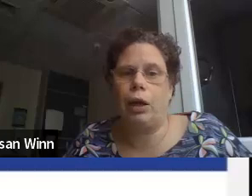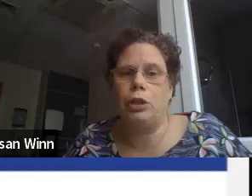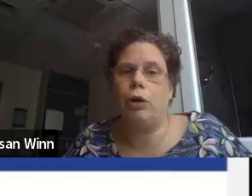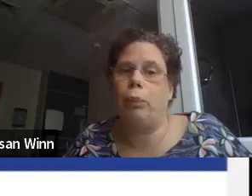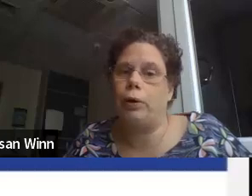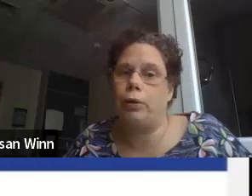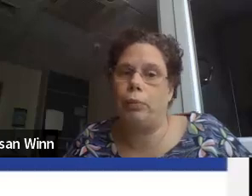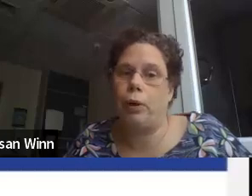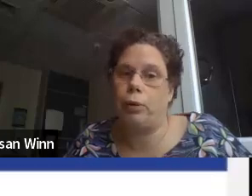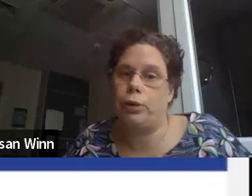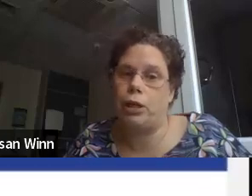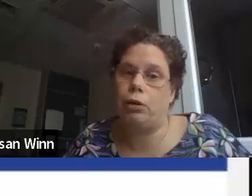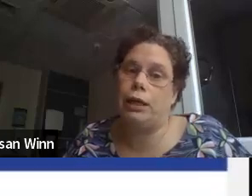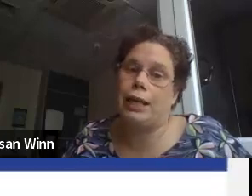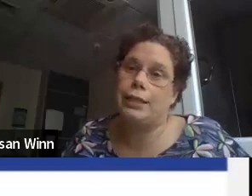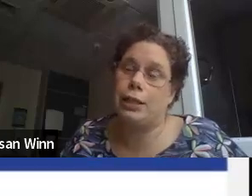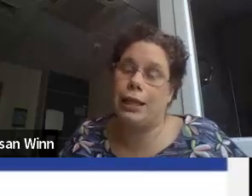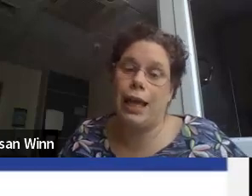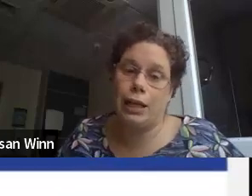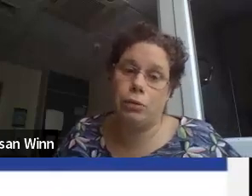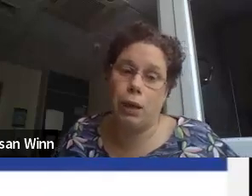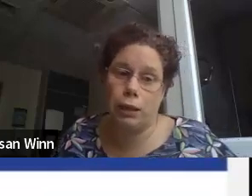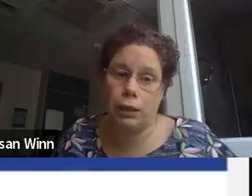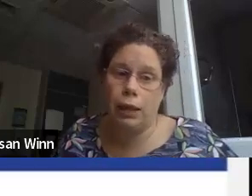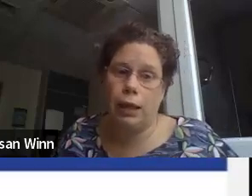the Oticon Pronto connects to the EduMic